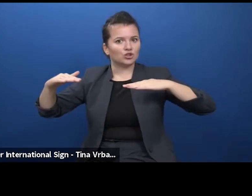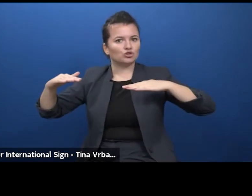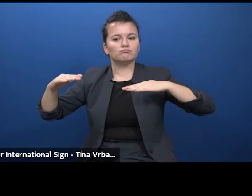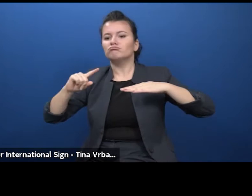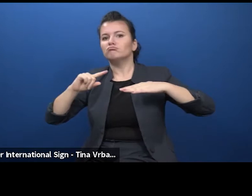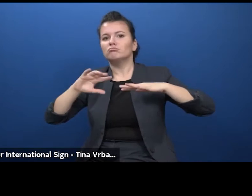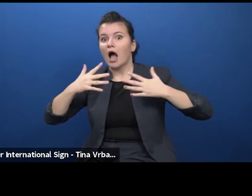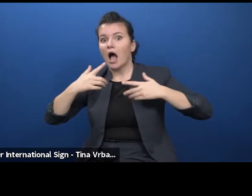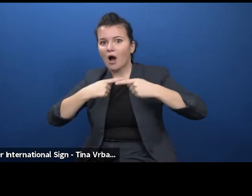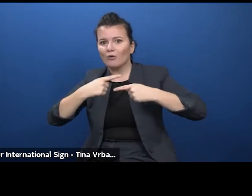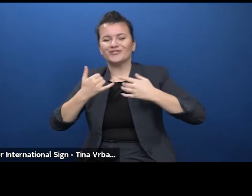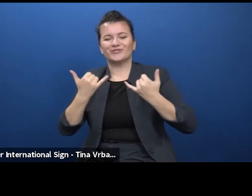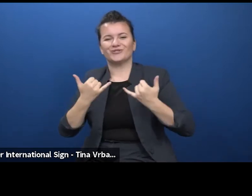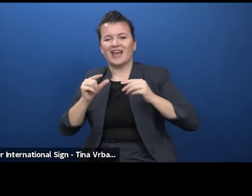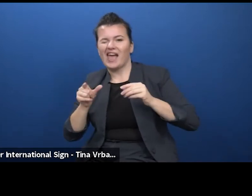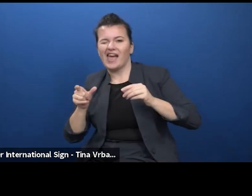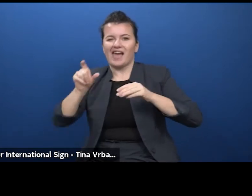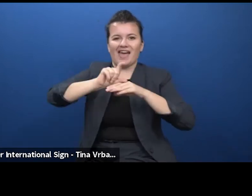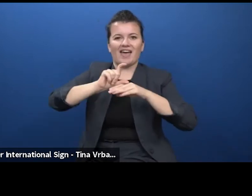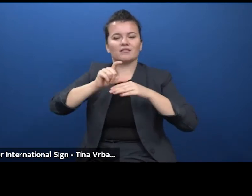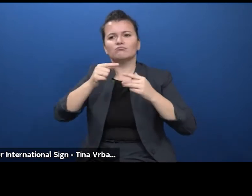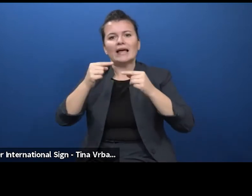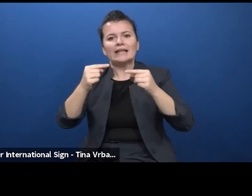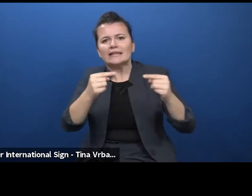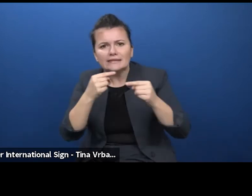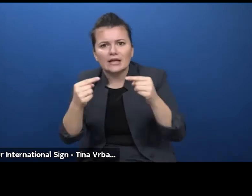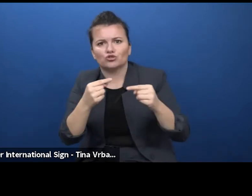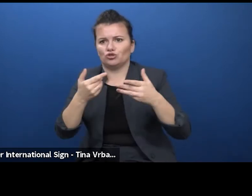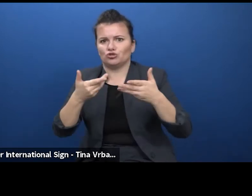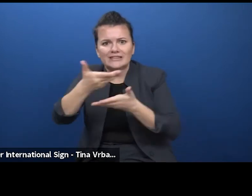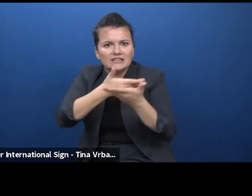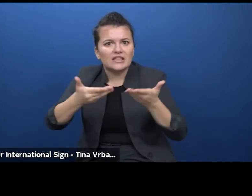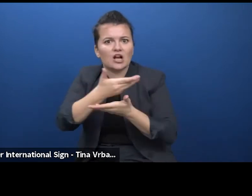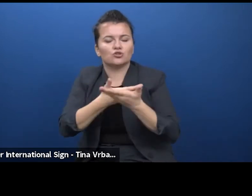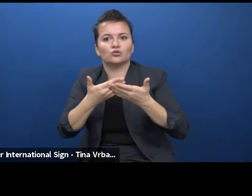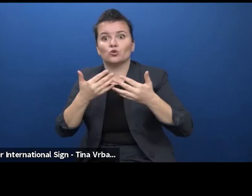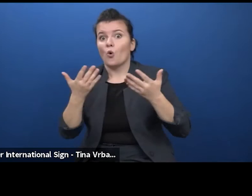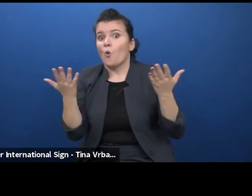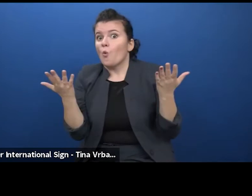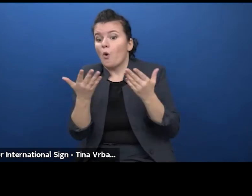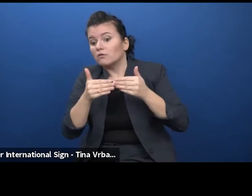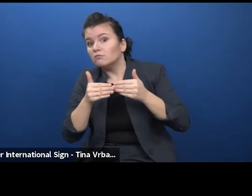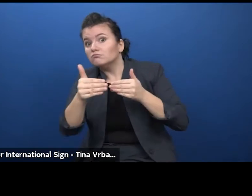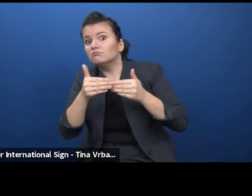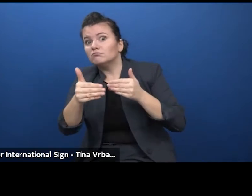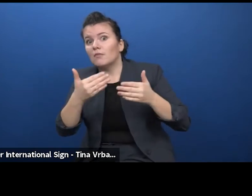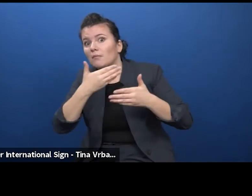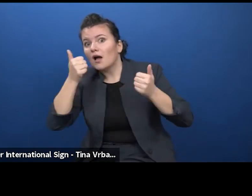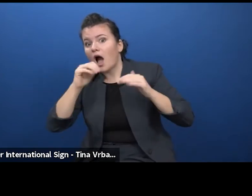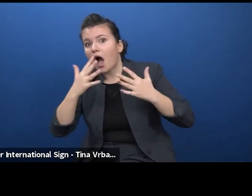in our discussions, in our: What it is to be done and because we have seen these images with the